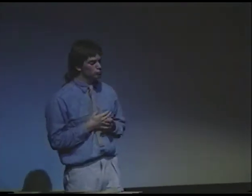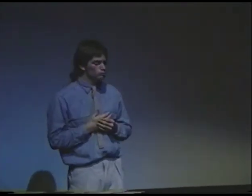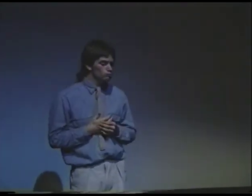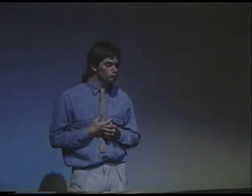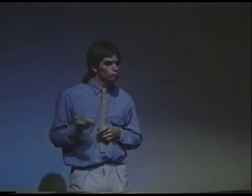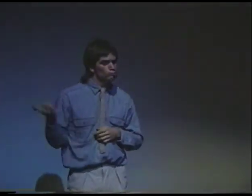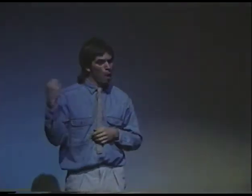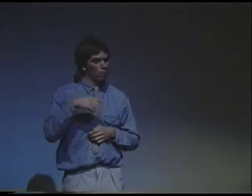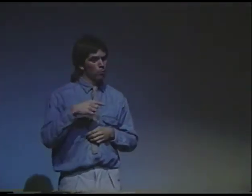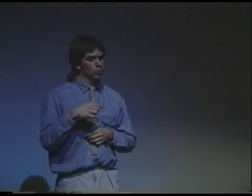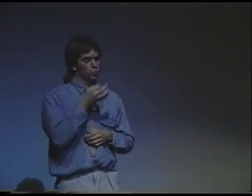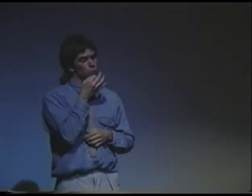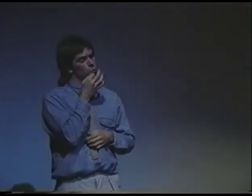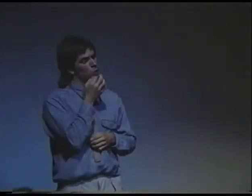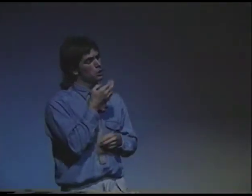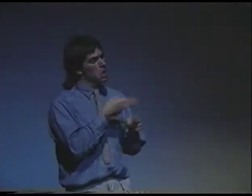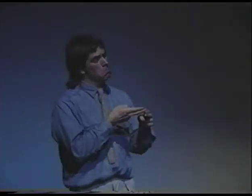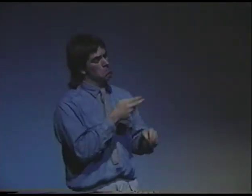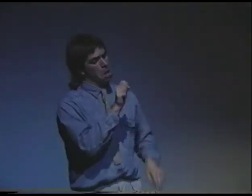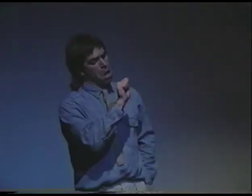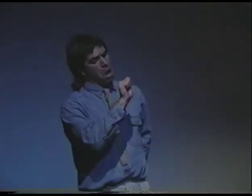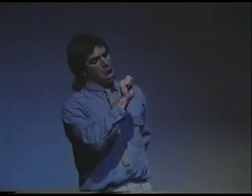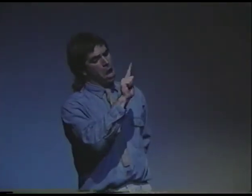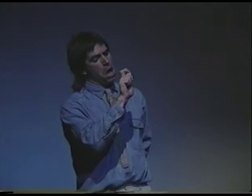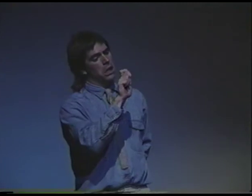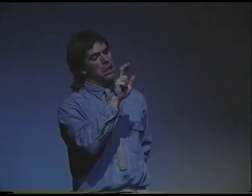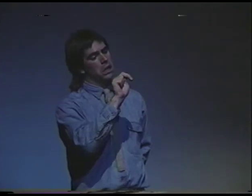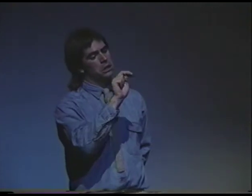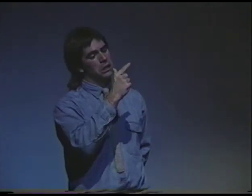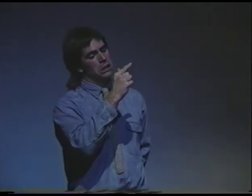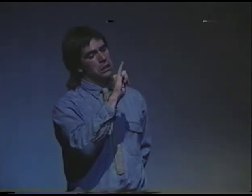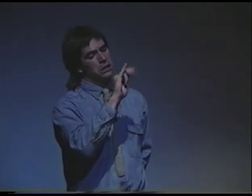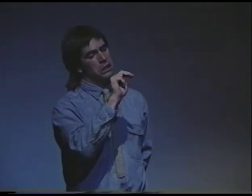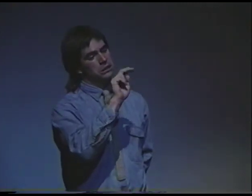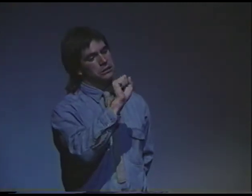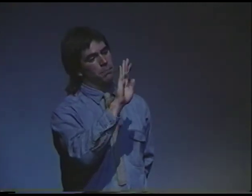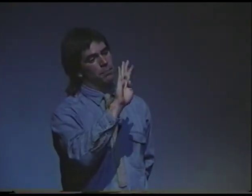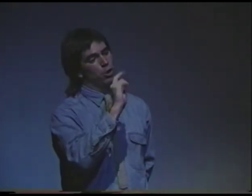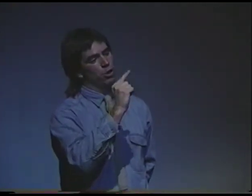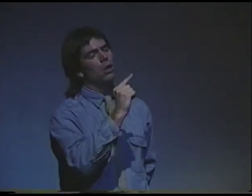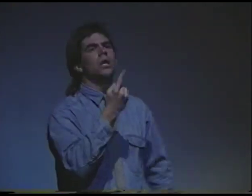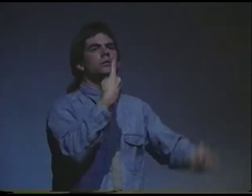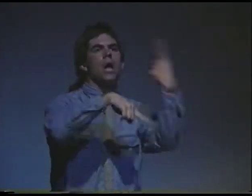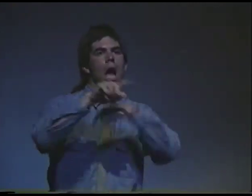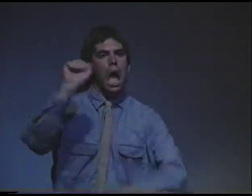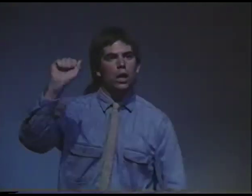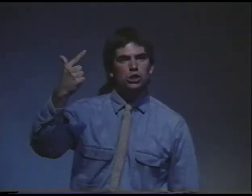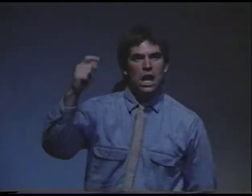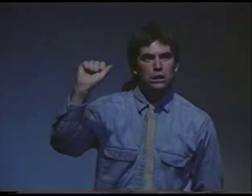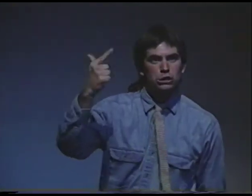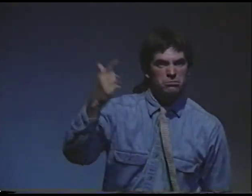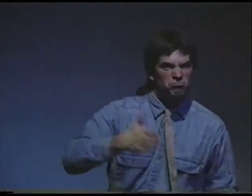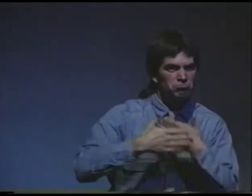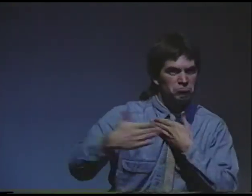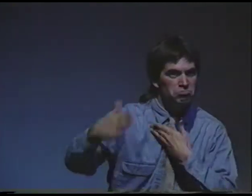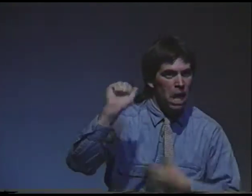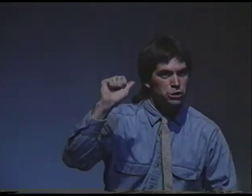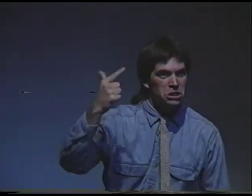there's a famous poet that's going to be coming soon named Allen Ginsberg, signed, AG Allen